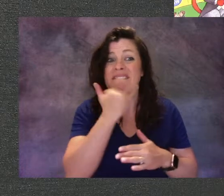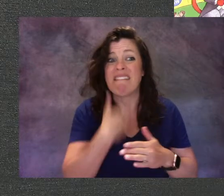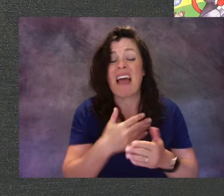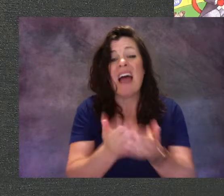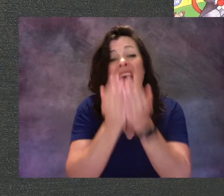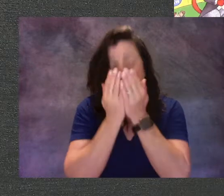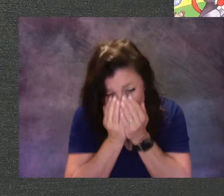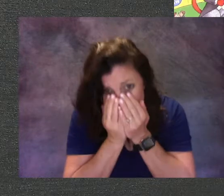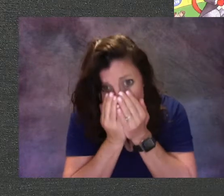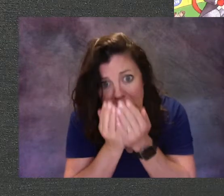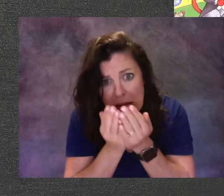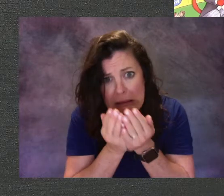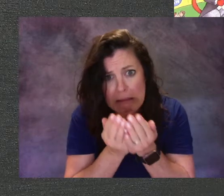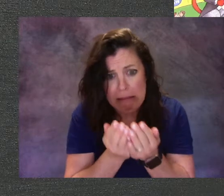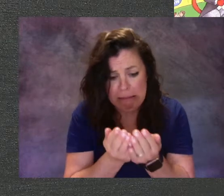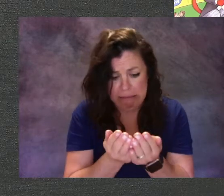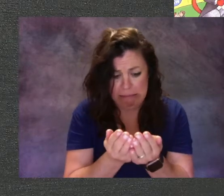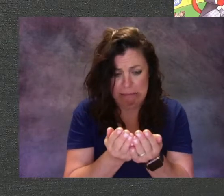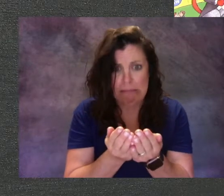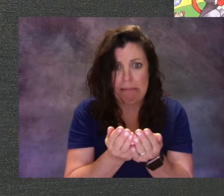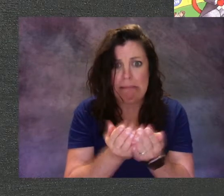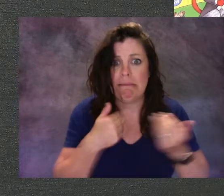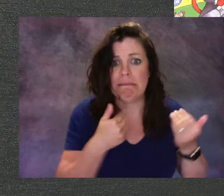make sure you wash your hands.